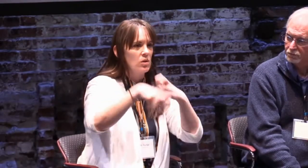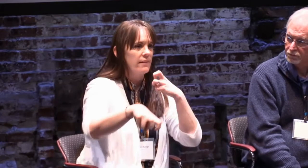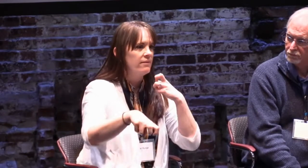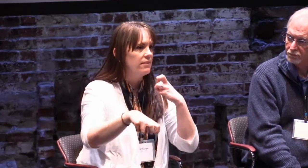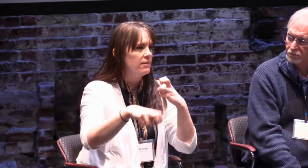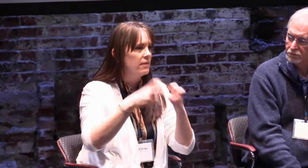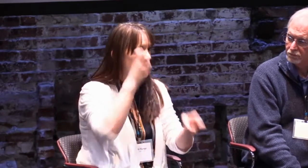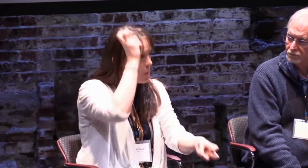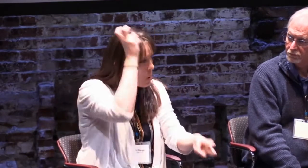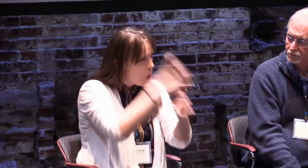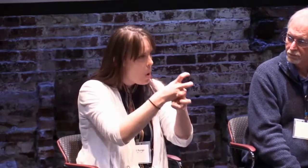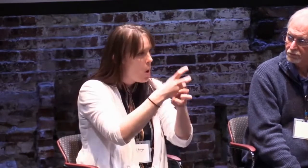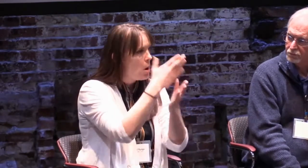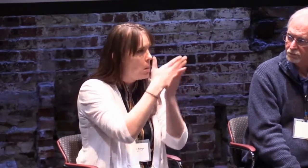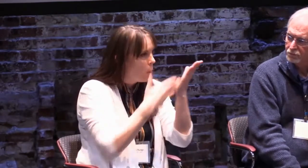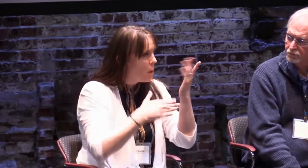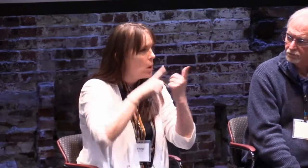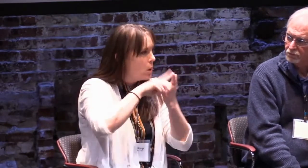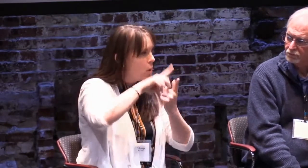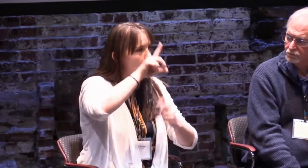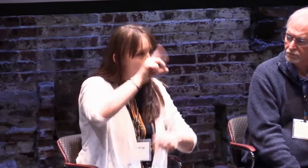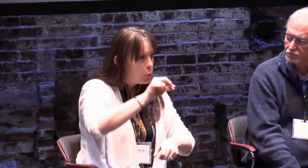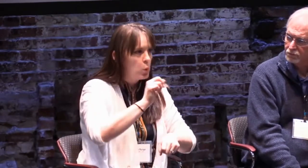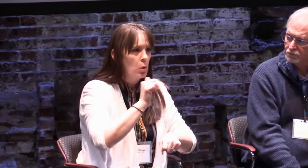Marketing is so tough.